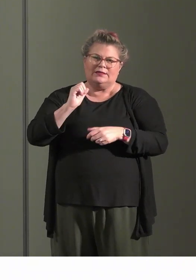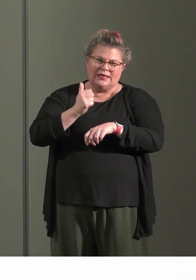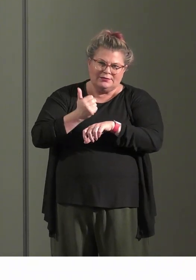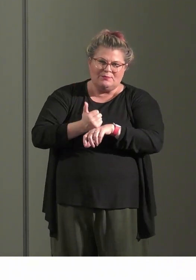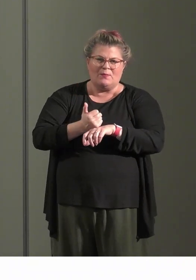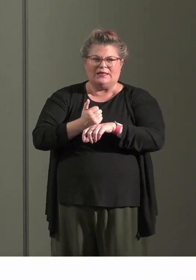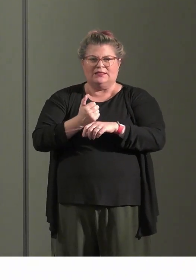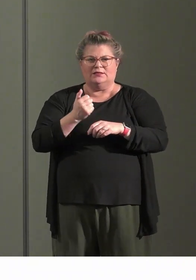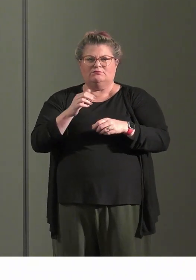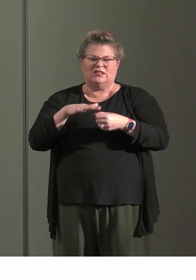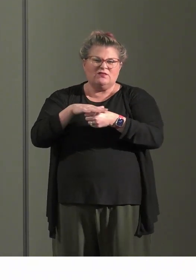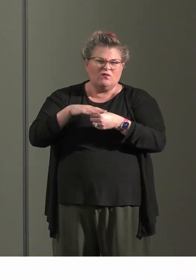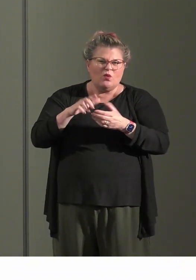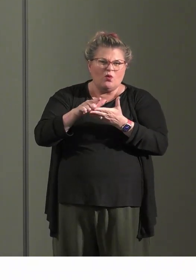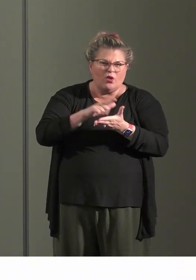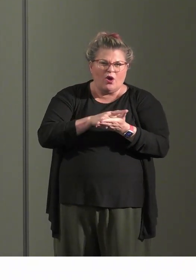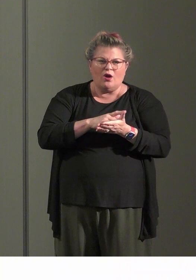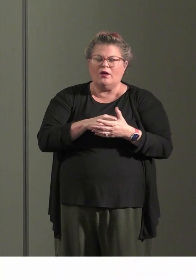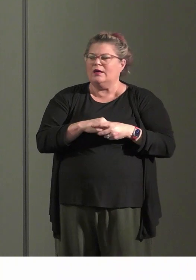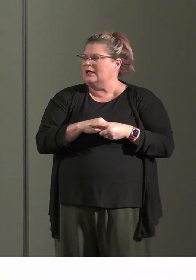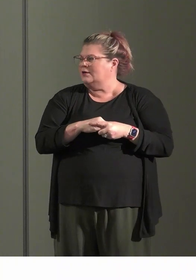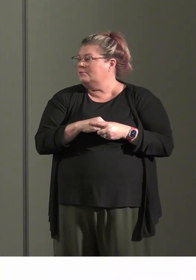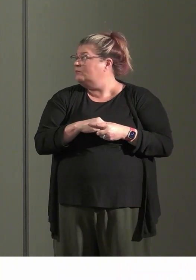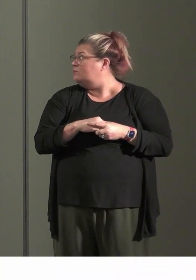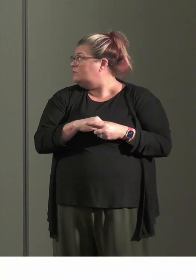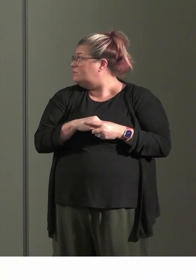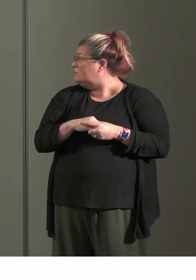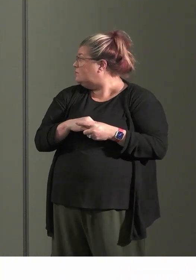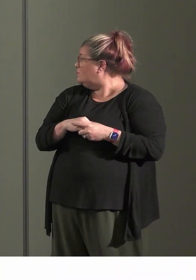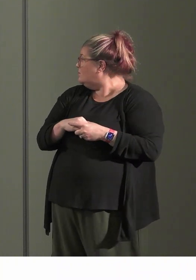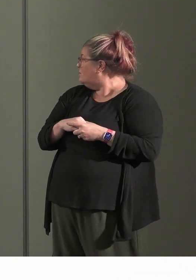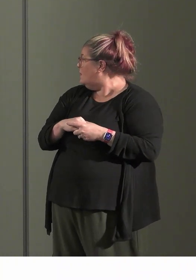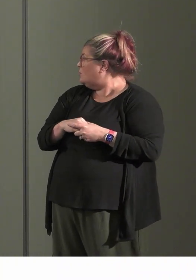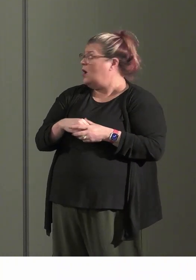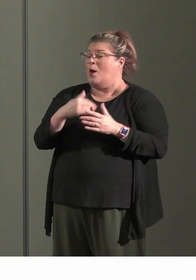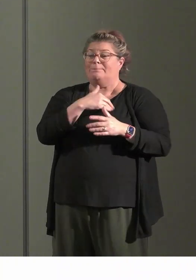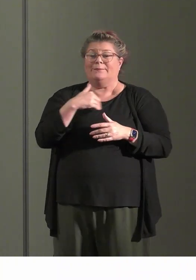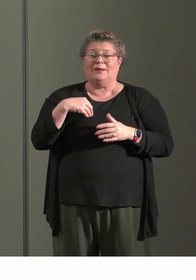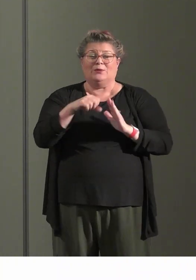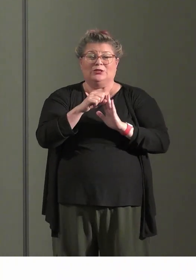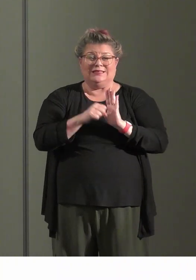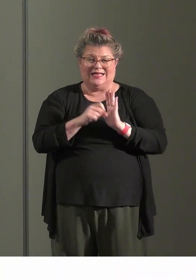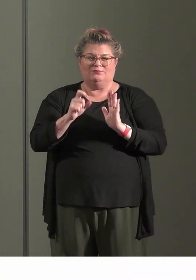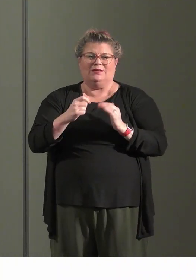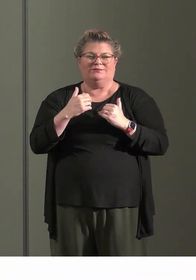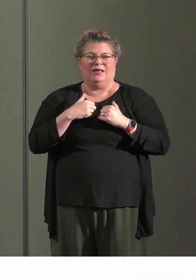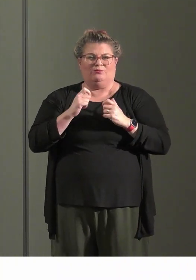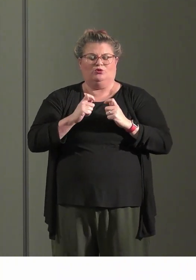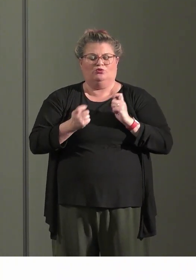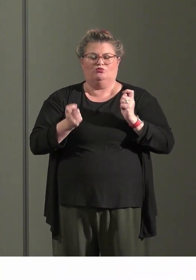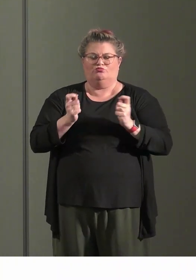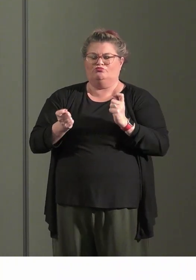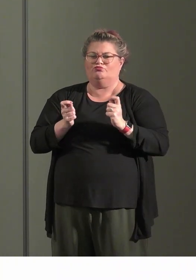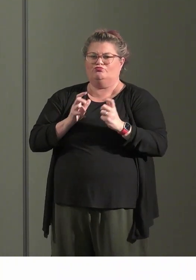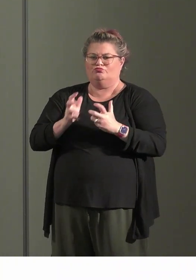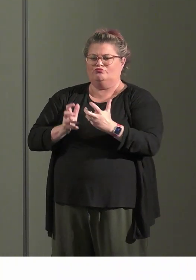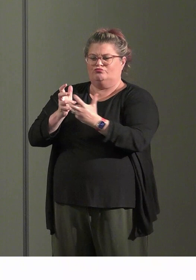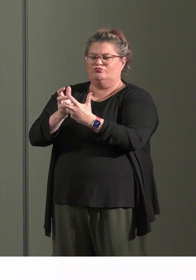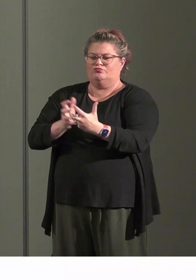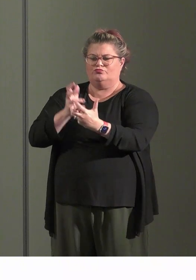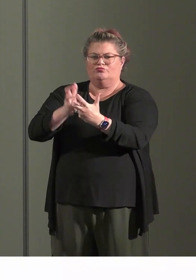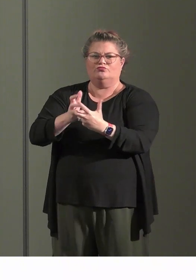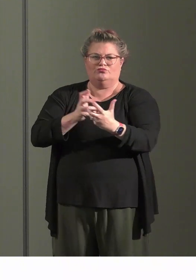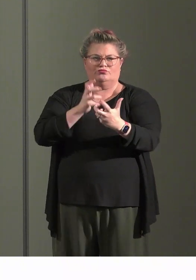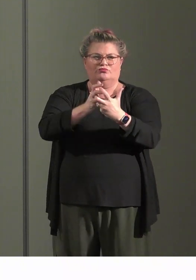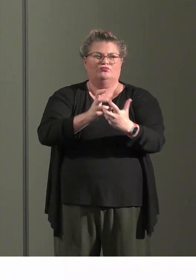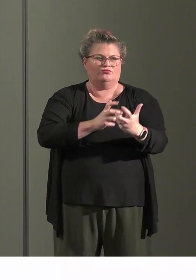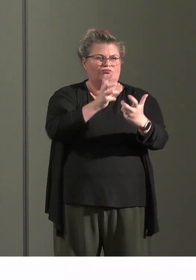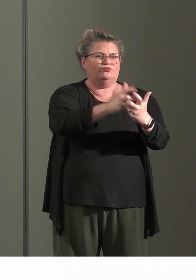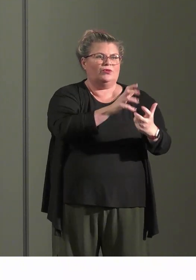law. Member states are required to have transpose the law into their local law by 2022. And the